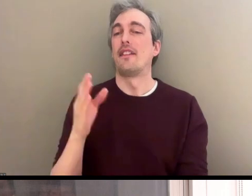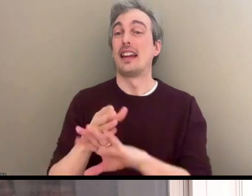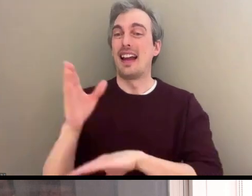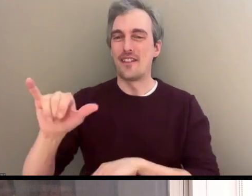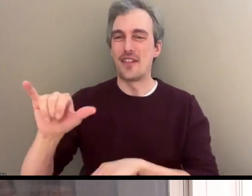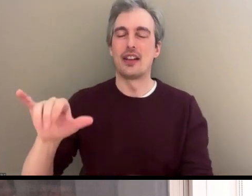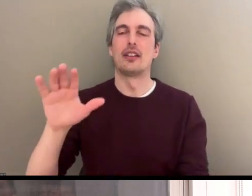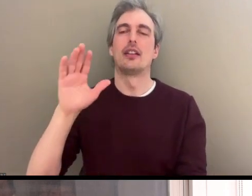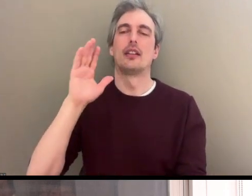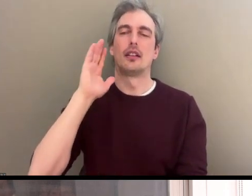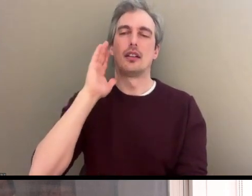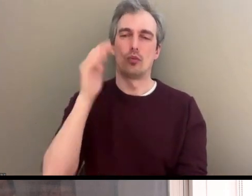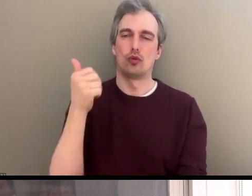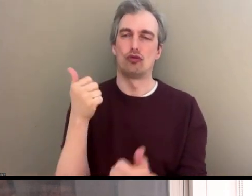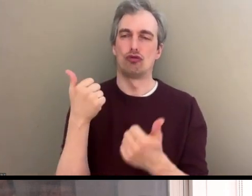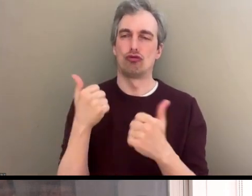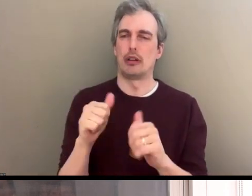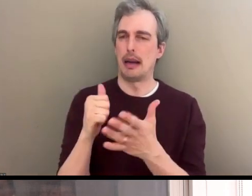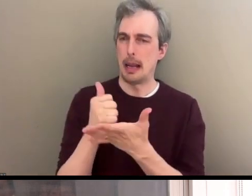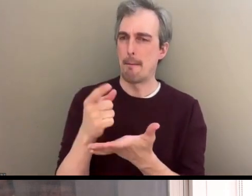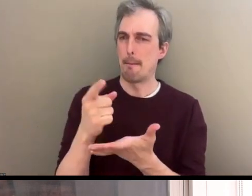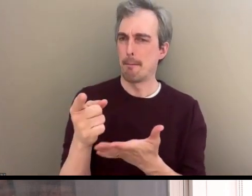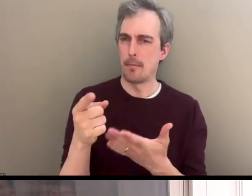you out in the right direction to make your site more searchable.